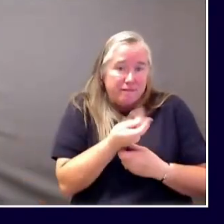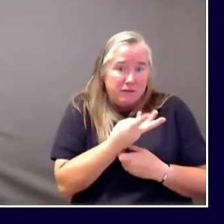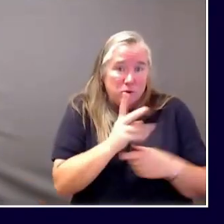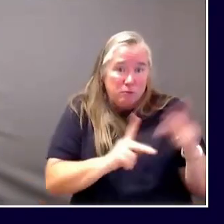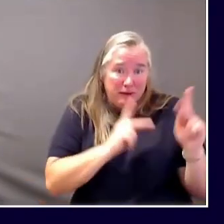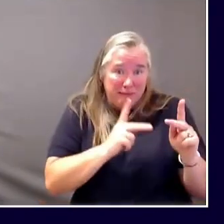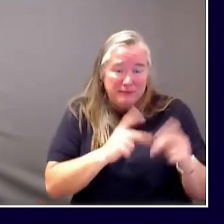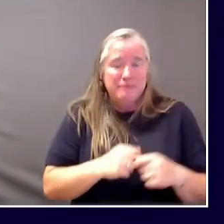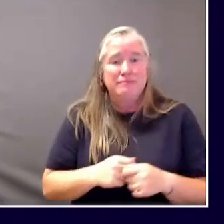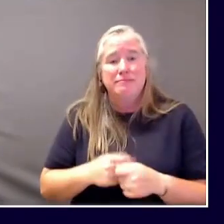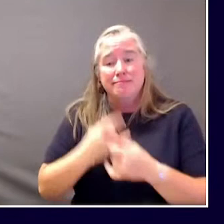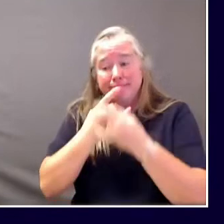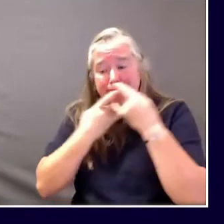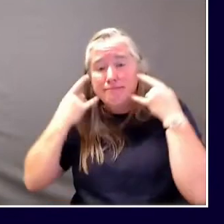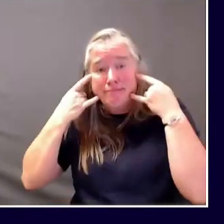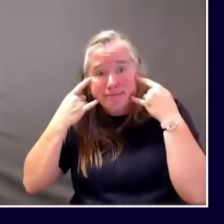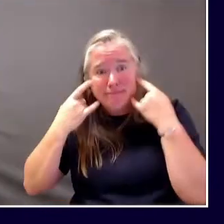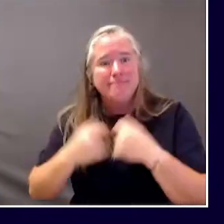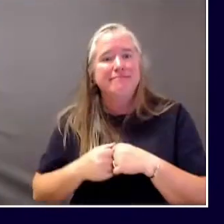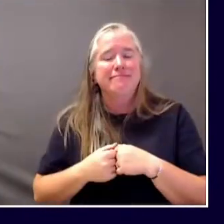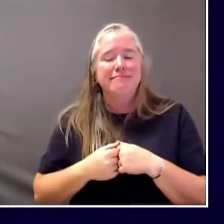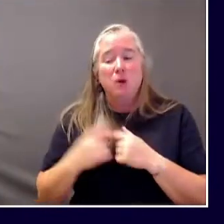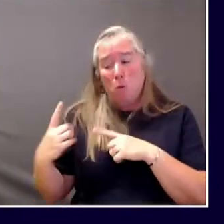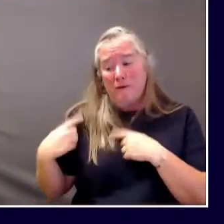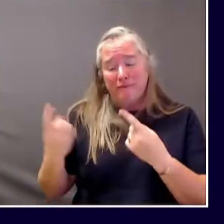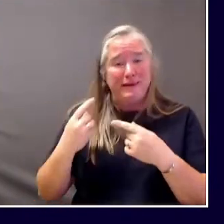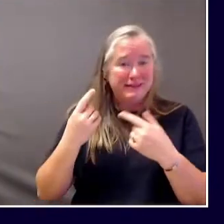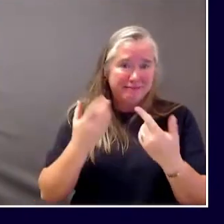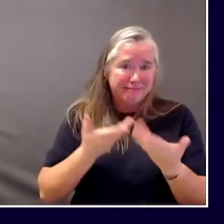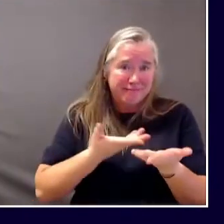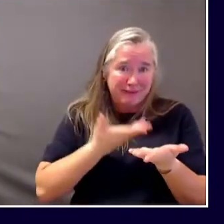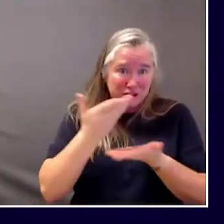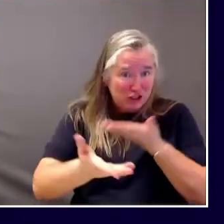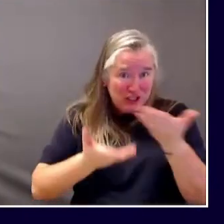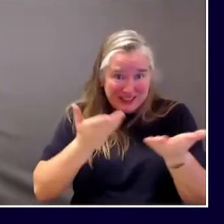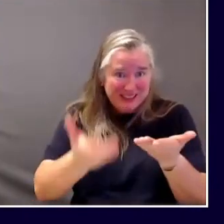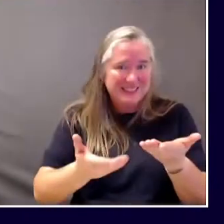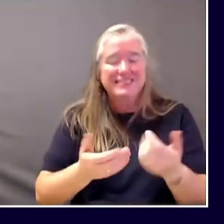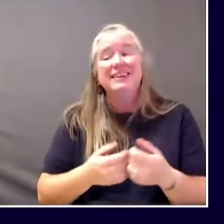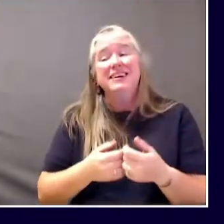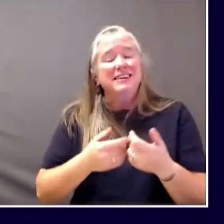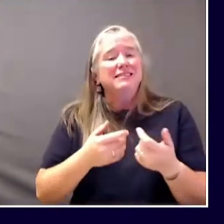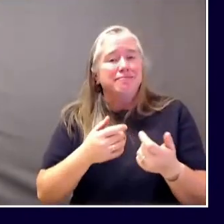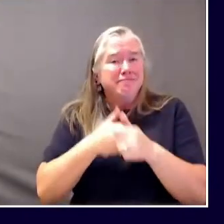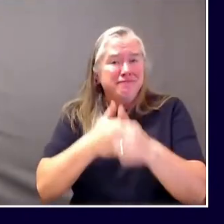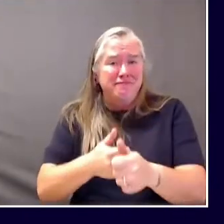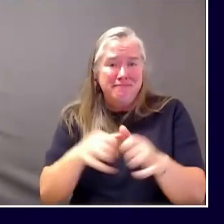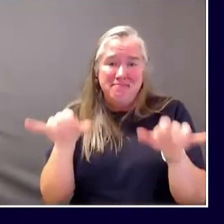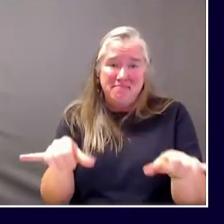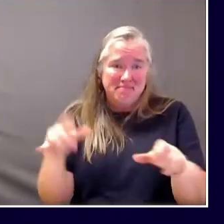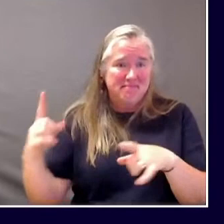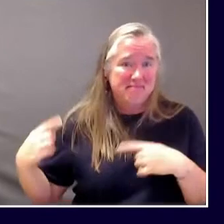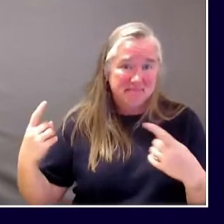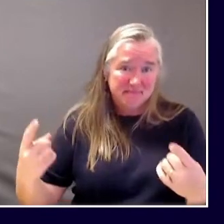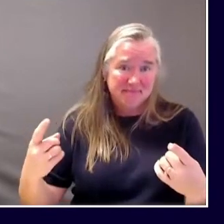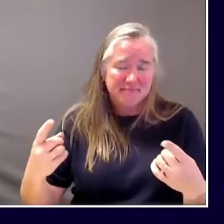recommended just adapted for the day itself I'll win can happen